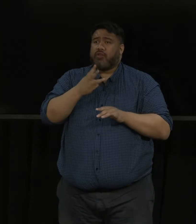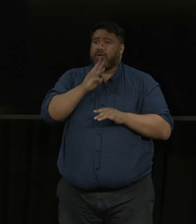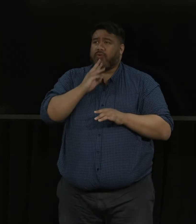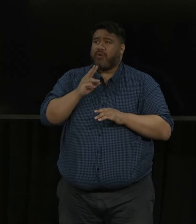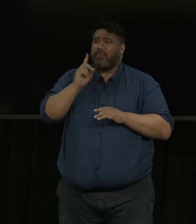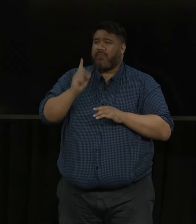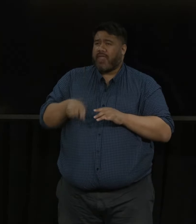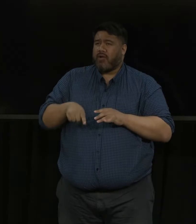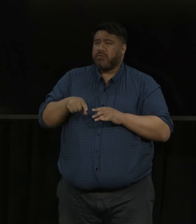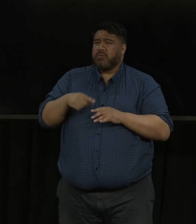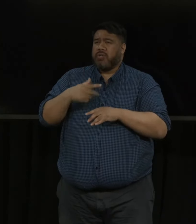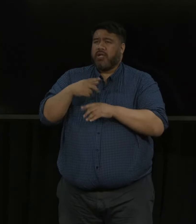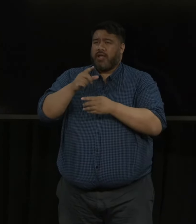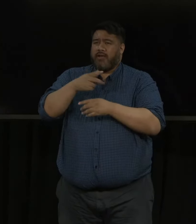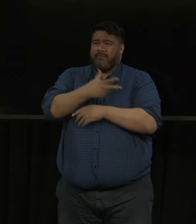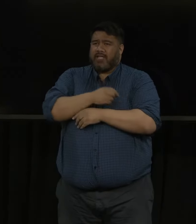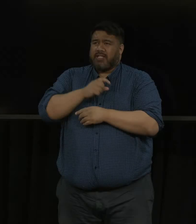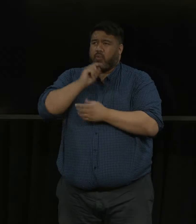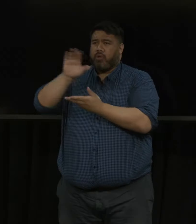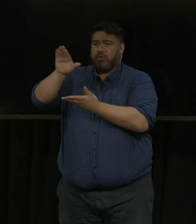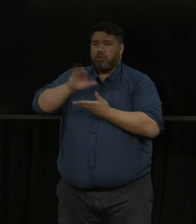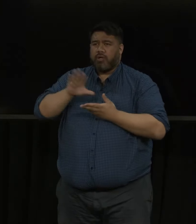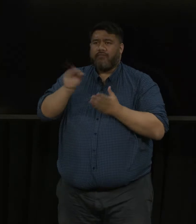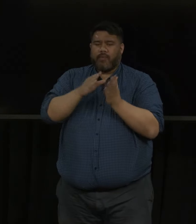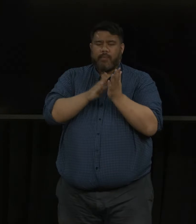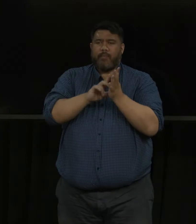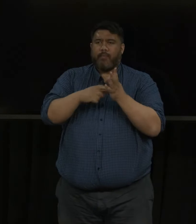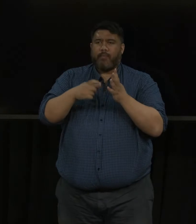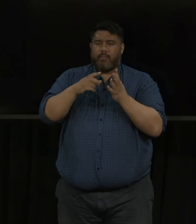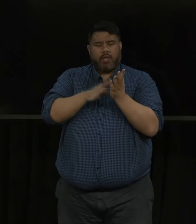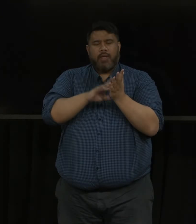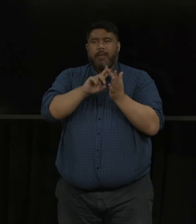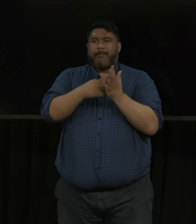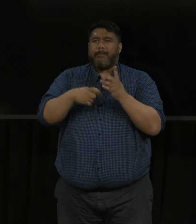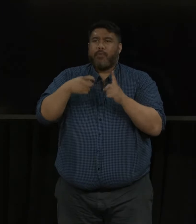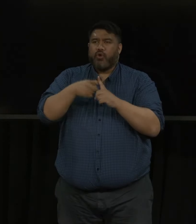still working very hard to control that outbreak, and of